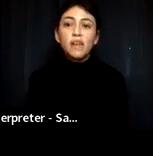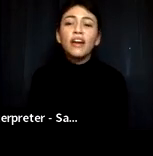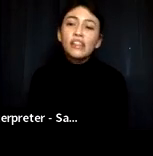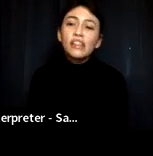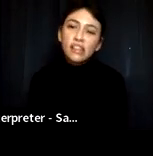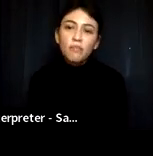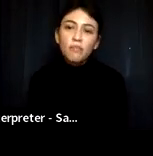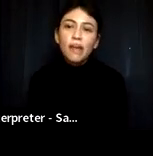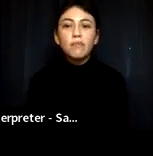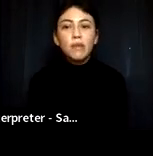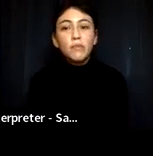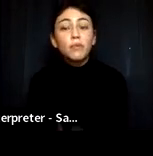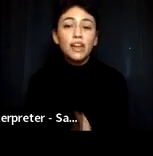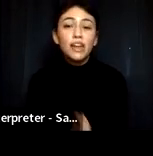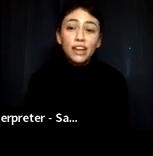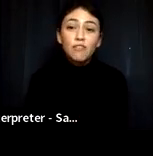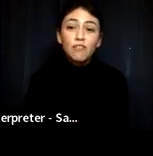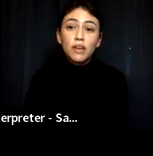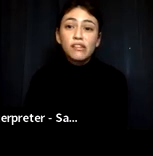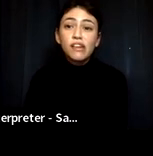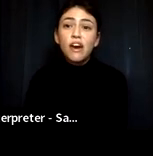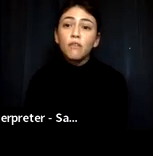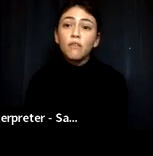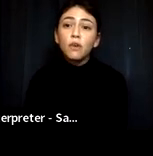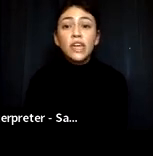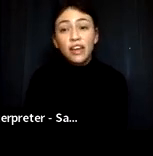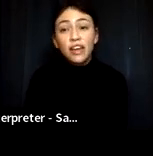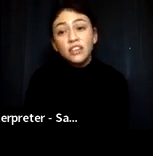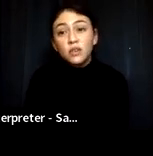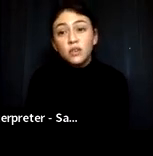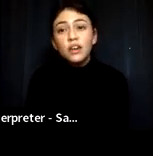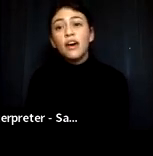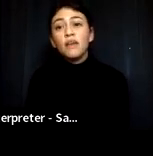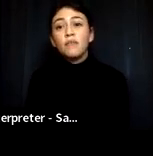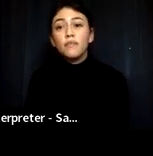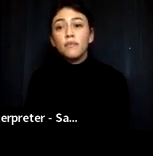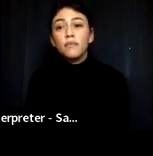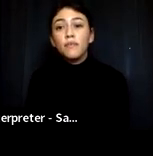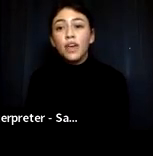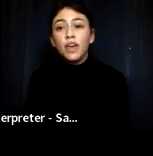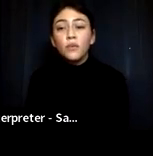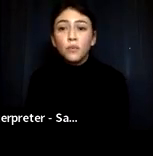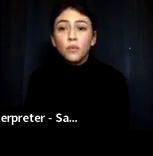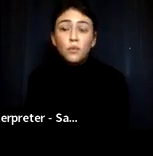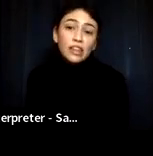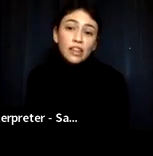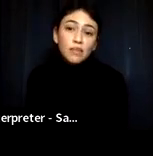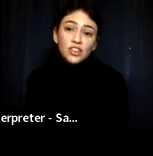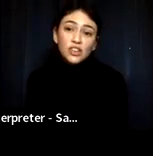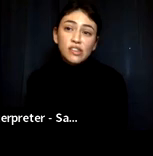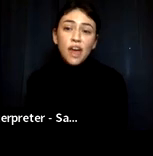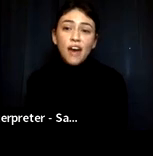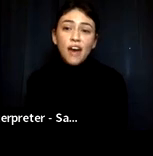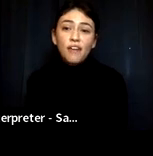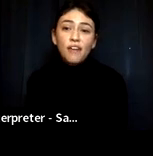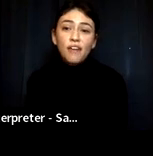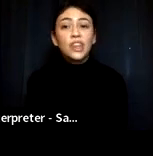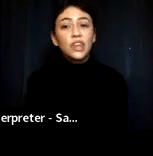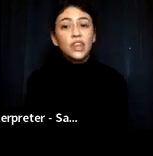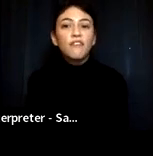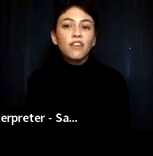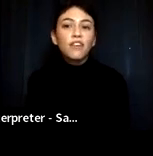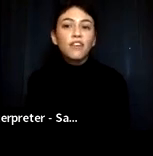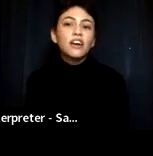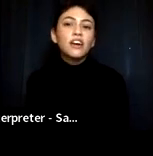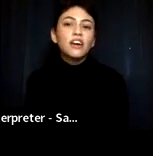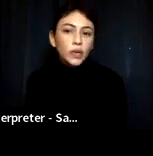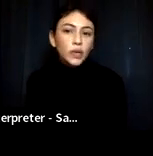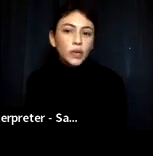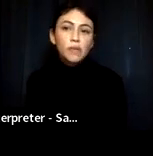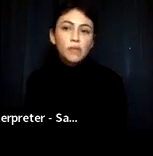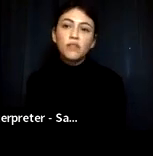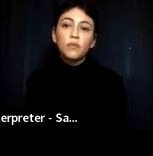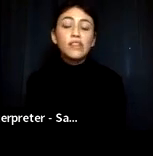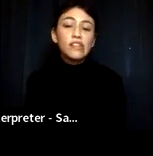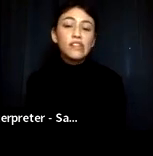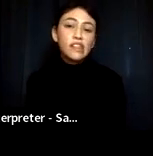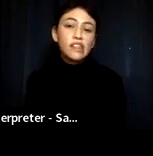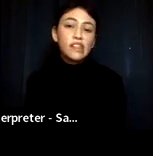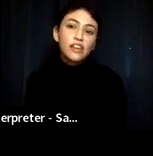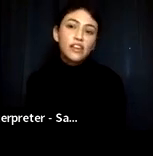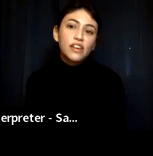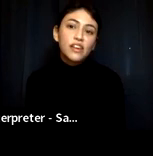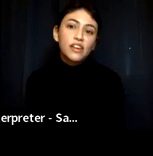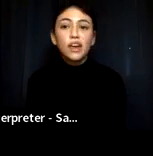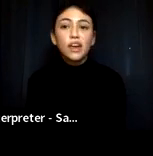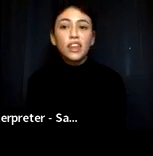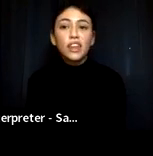And I'm constantly reminding people reminding my deaf peers of what we can do and what the limitations that we have, or we think we have, are often not true, and are just based on what we have seen or haven't seen.